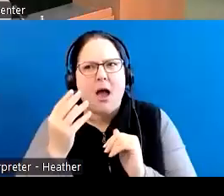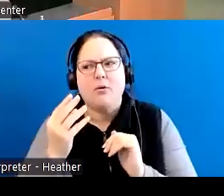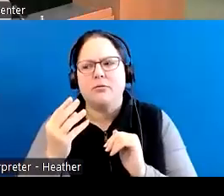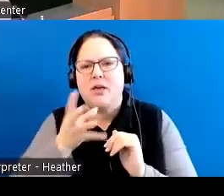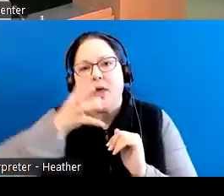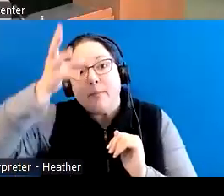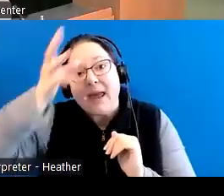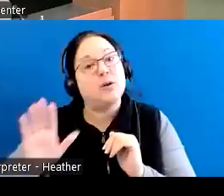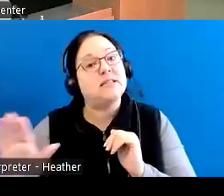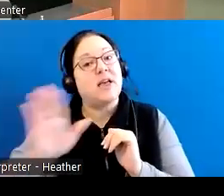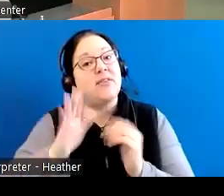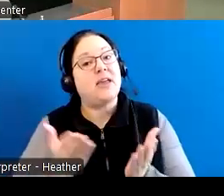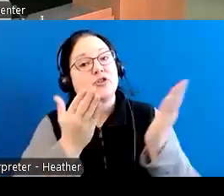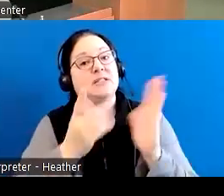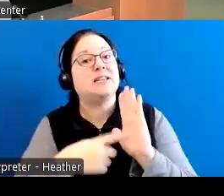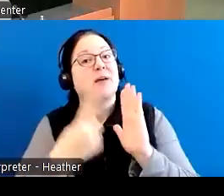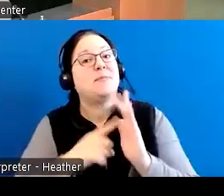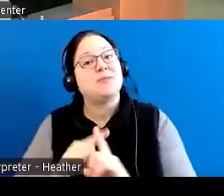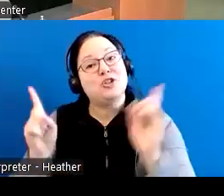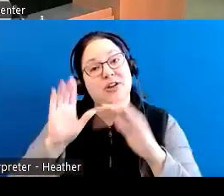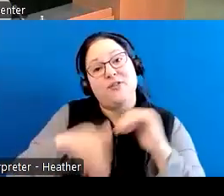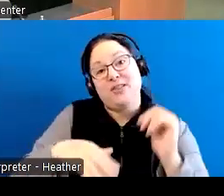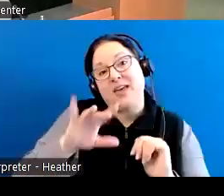which sometimes are very different from what the kid thinks might be helpful. So we really